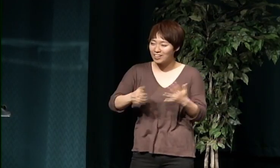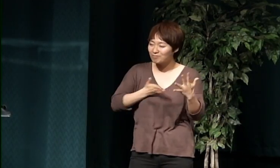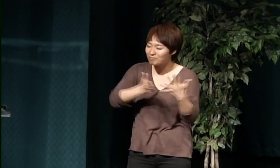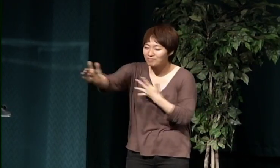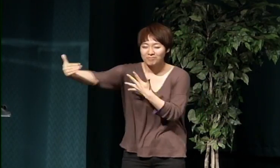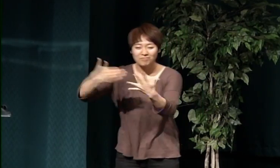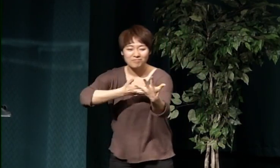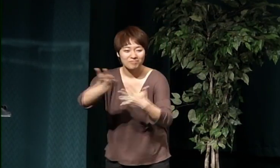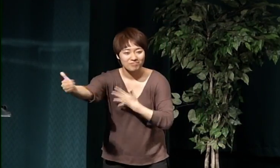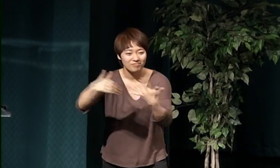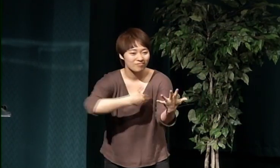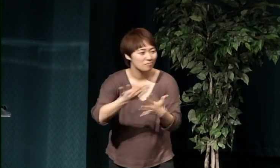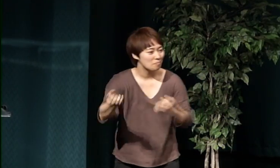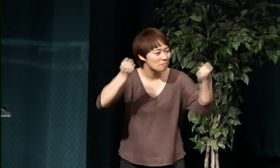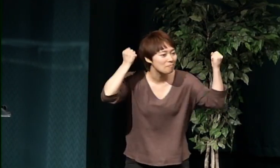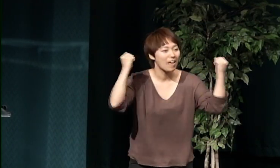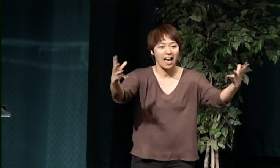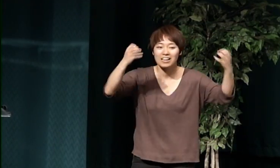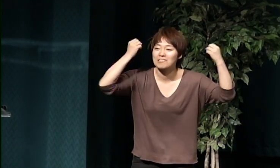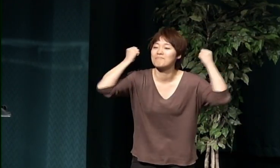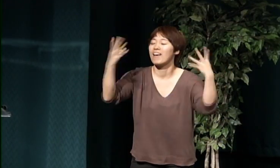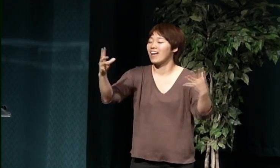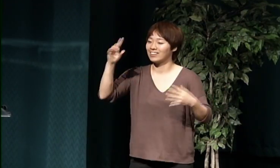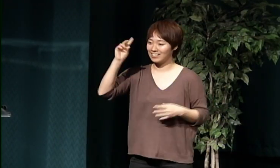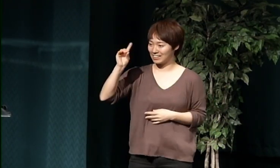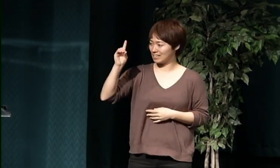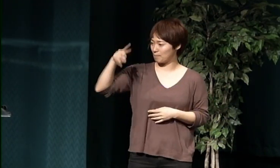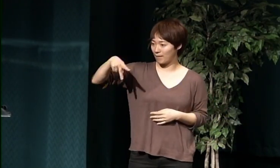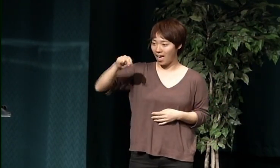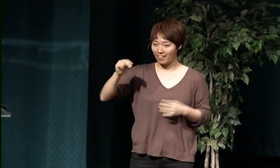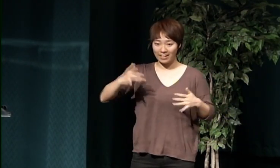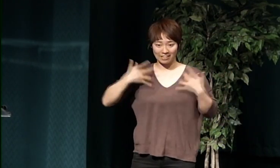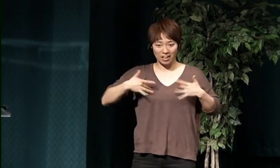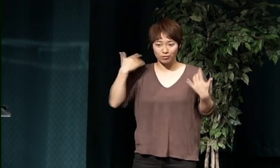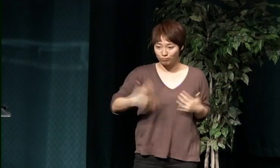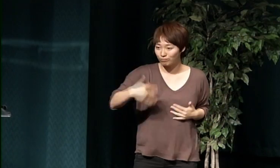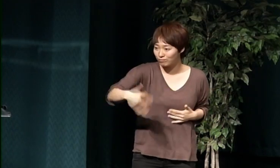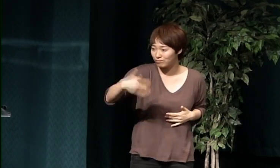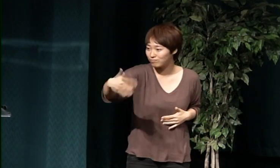We know that this semester we have had a lot of events